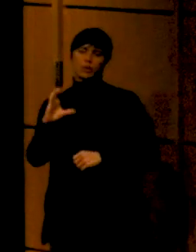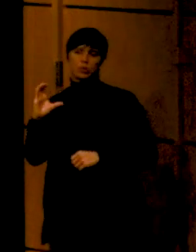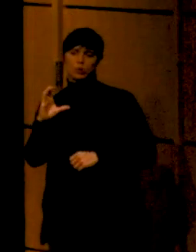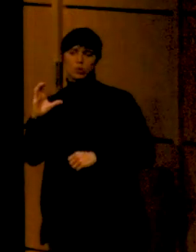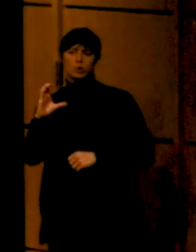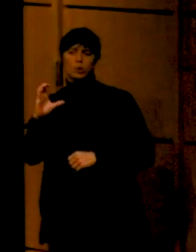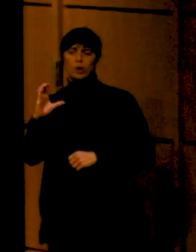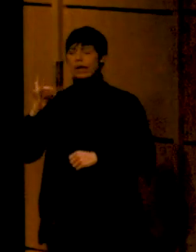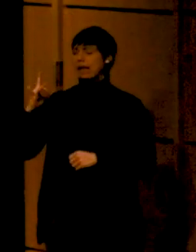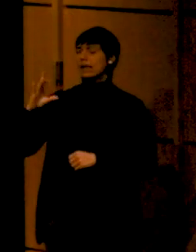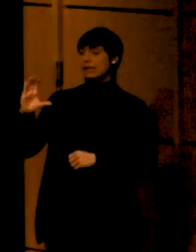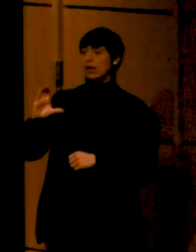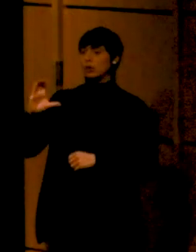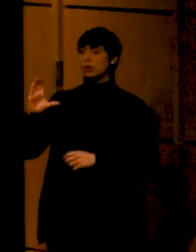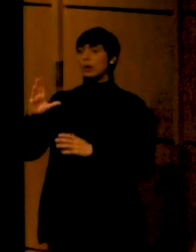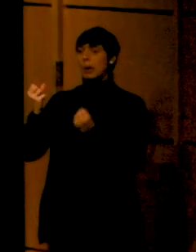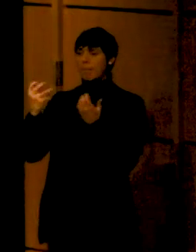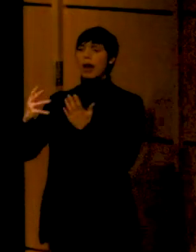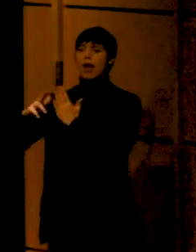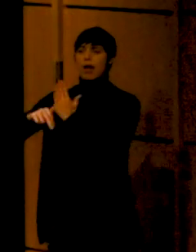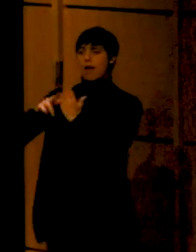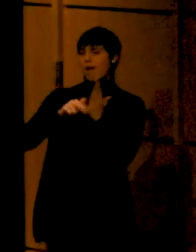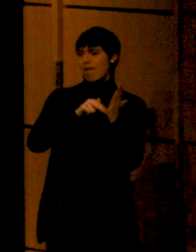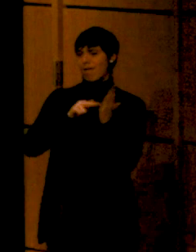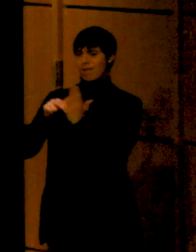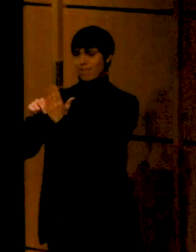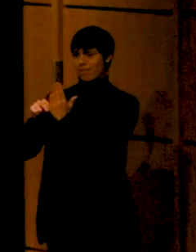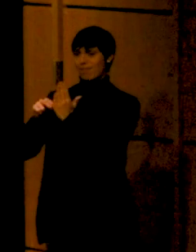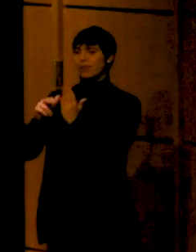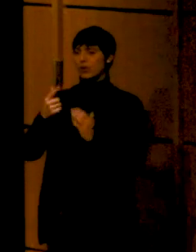took off in the 18th century with the phenomenon of the Grand Tour.